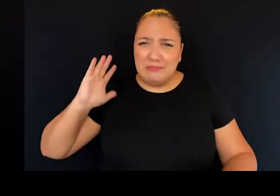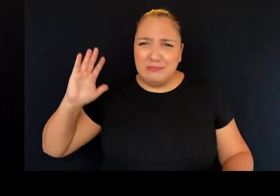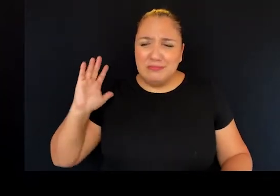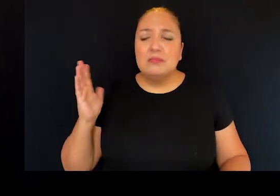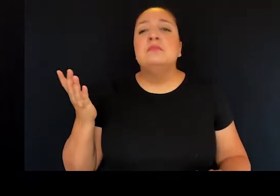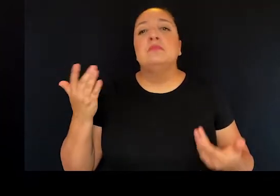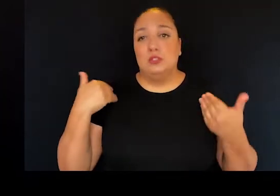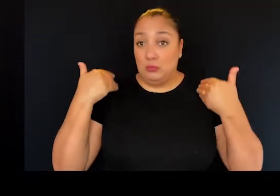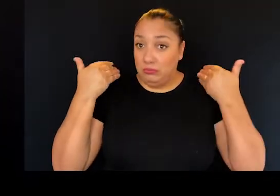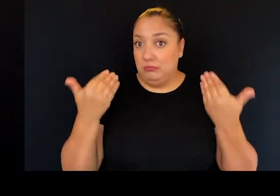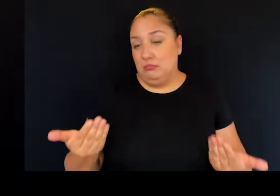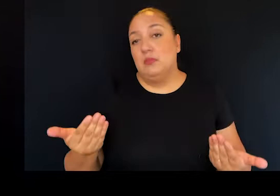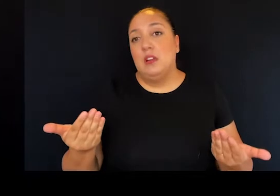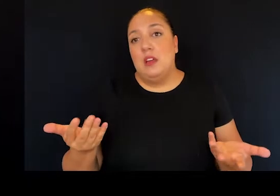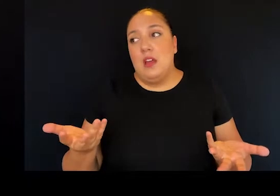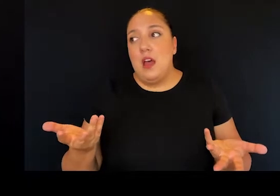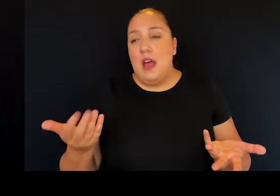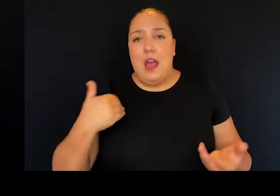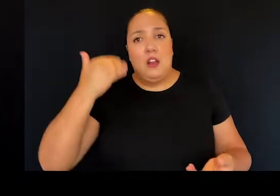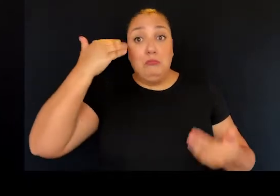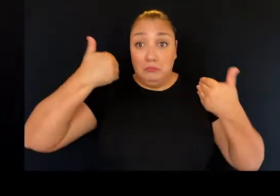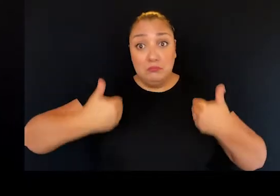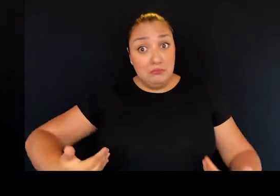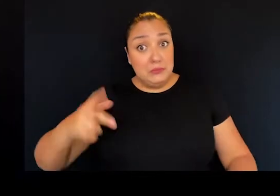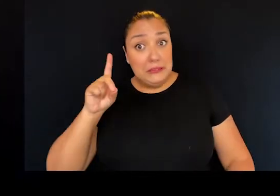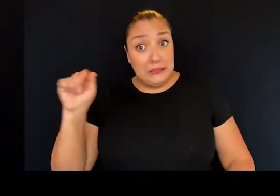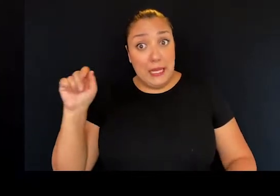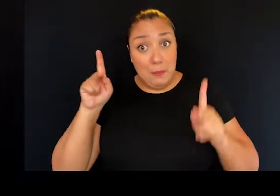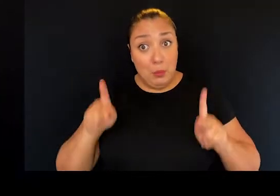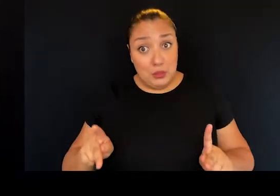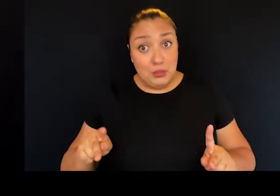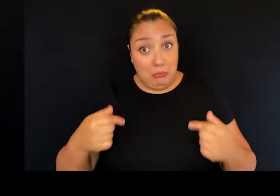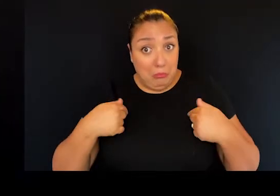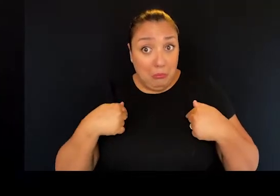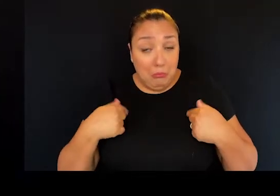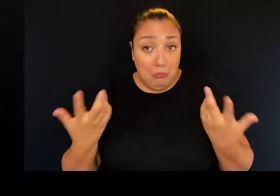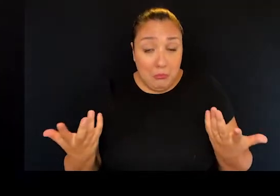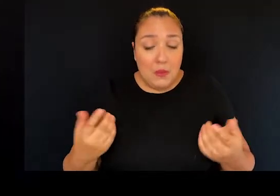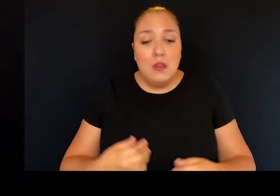so I definitely know that even as a disabled person, which I am a person with a disability,